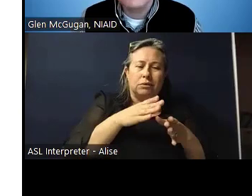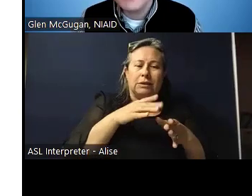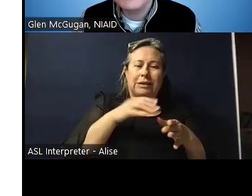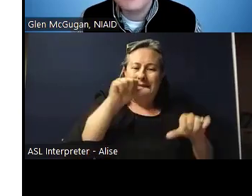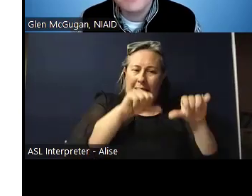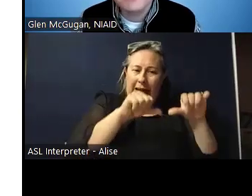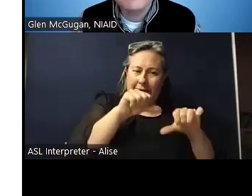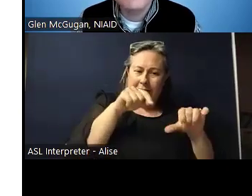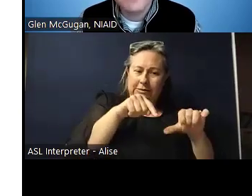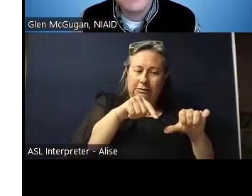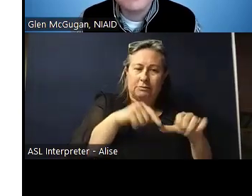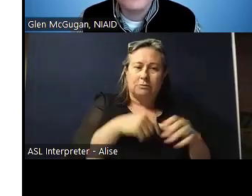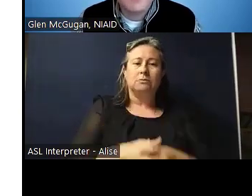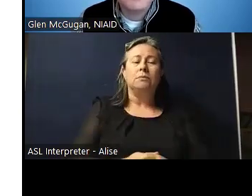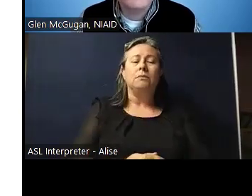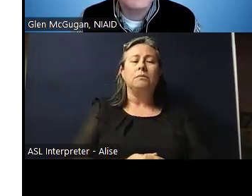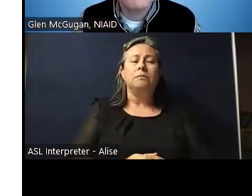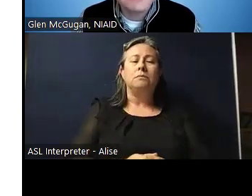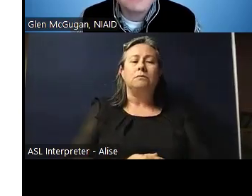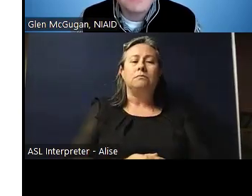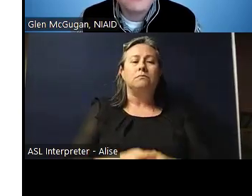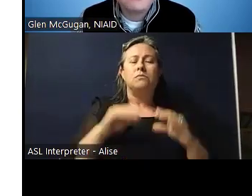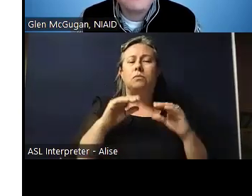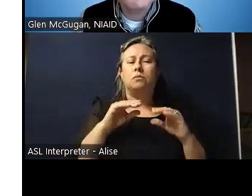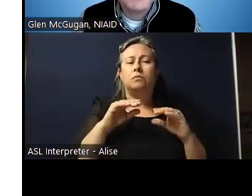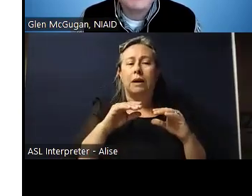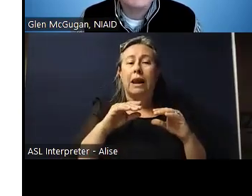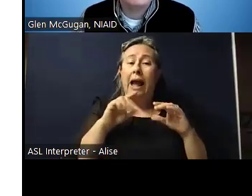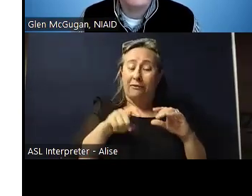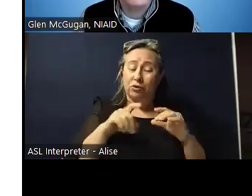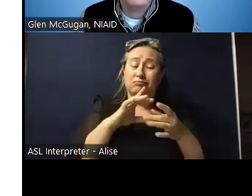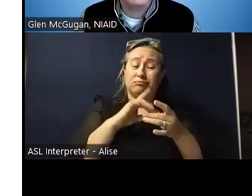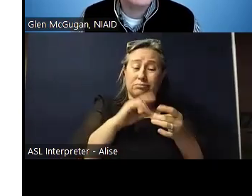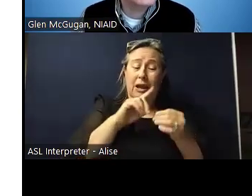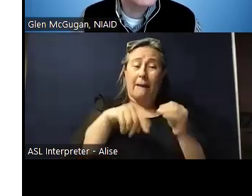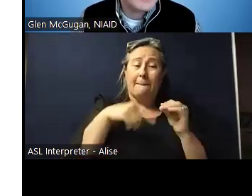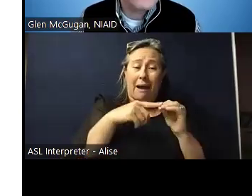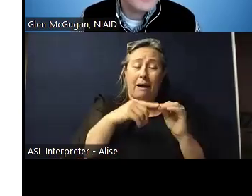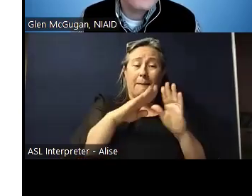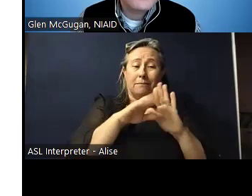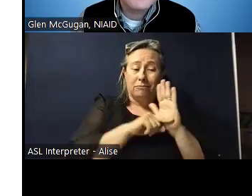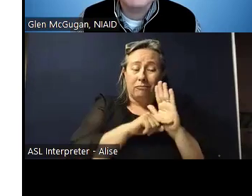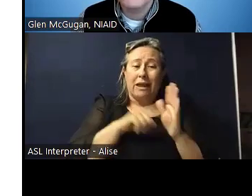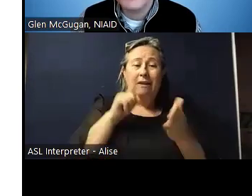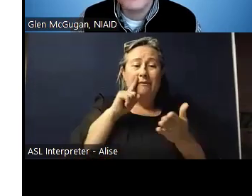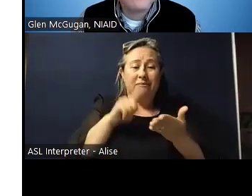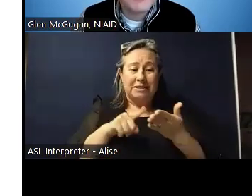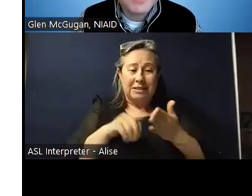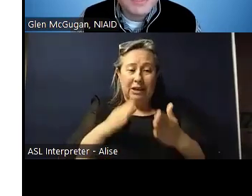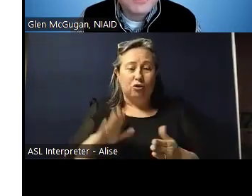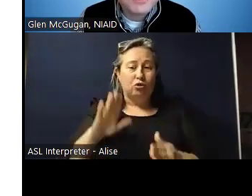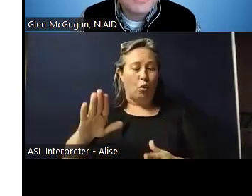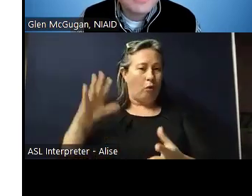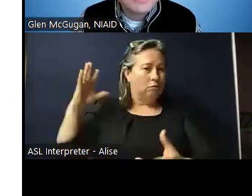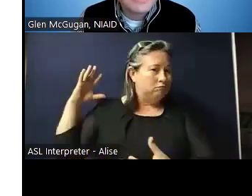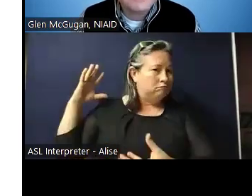They'll be asked to comment on the investigators. So what is your track record? What do your publications look like?